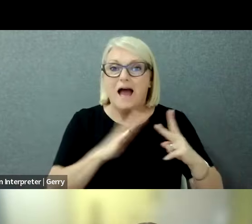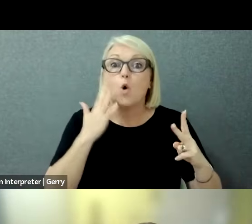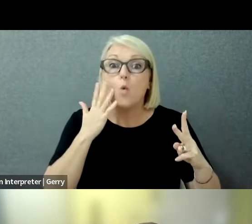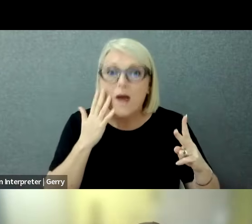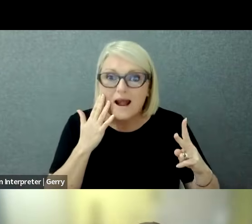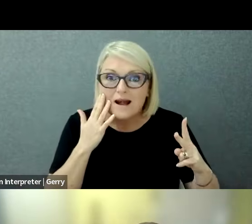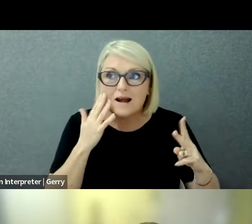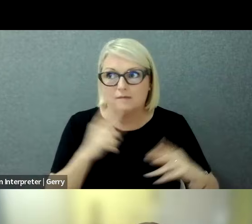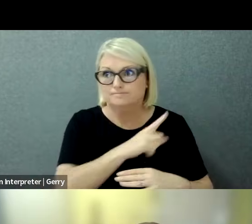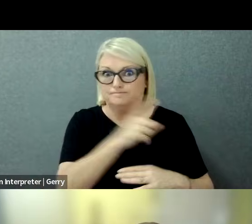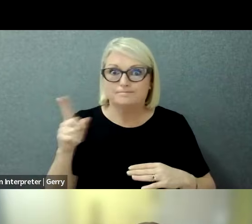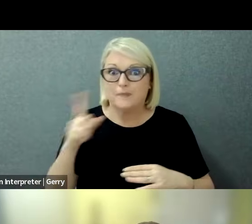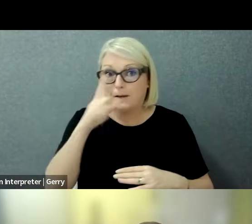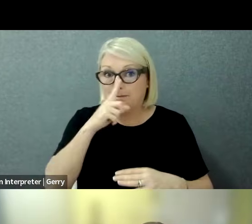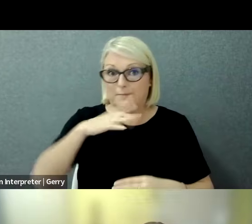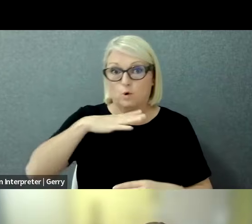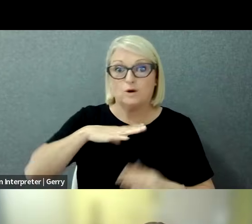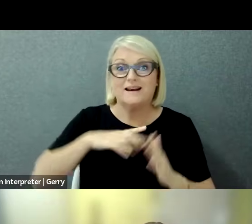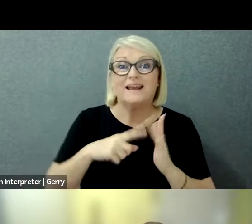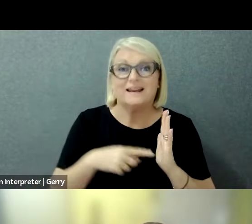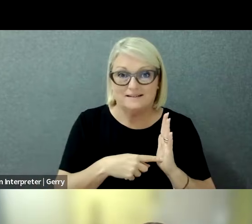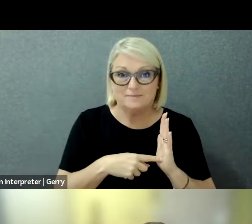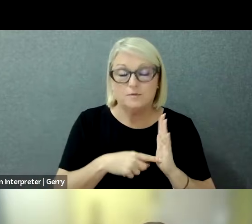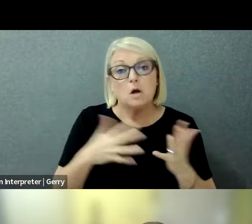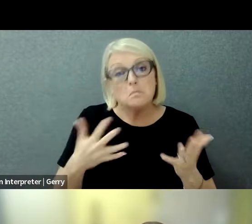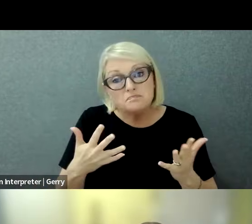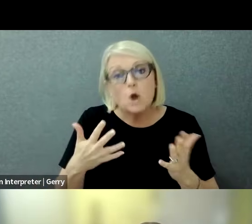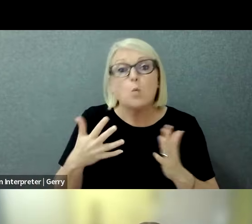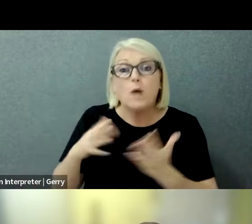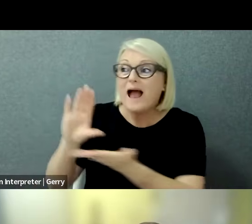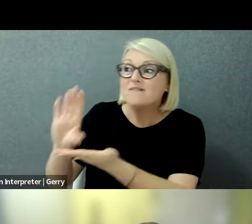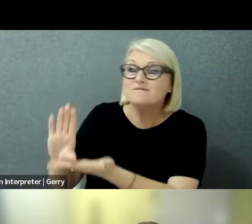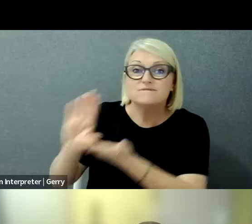we have a bit of money on the table, as I keep saying, I see money, it's not cake. It's not,